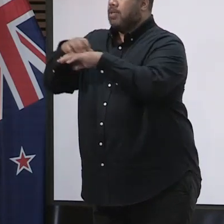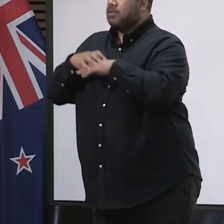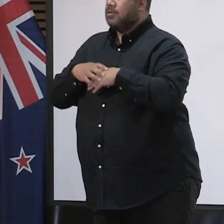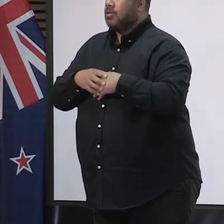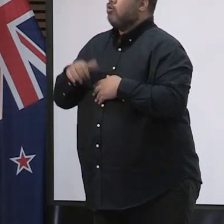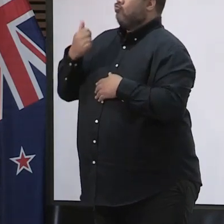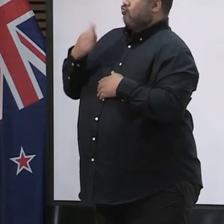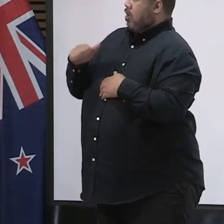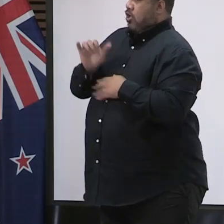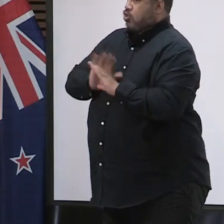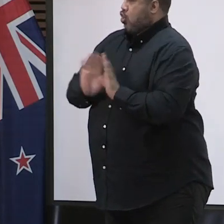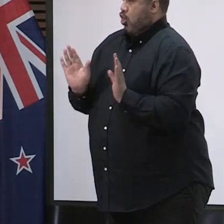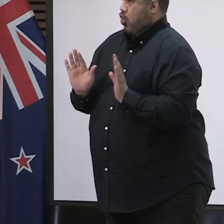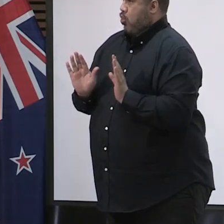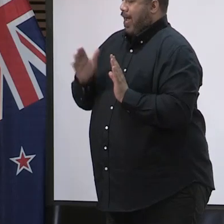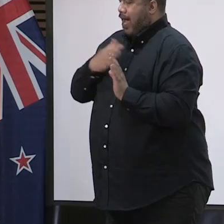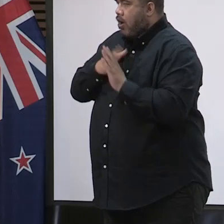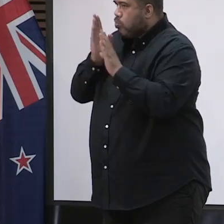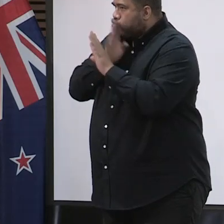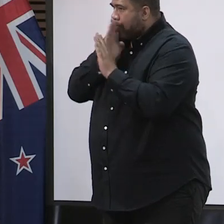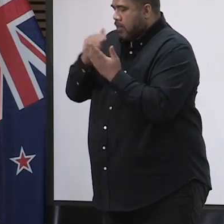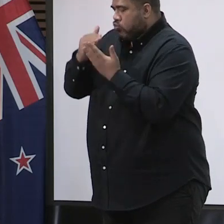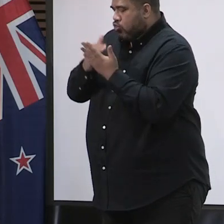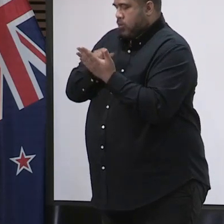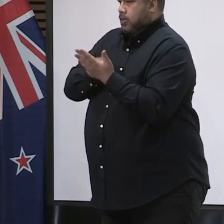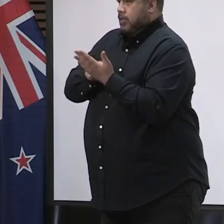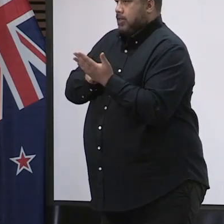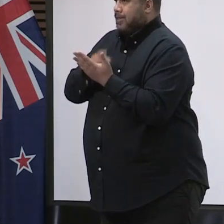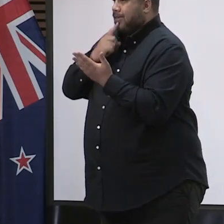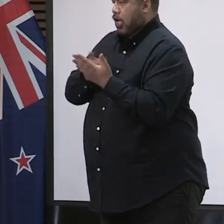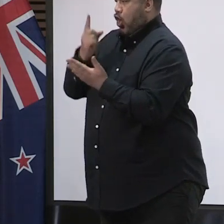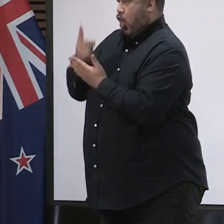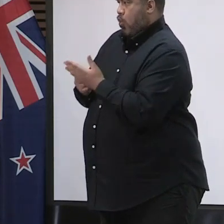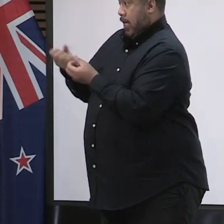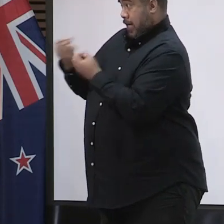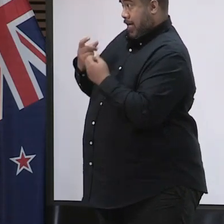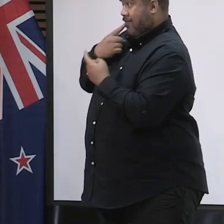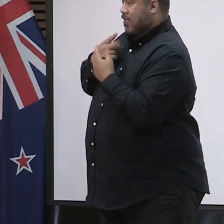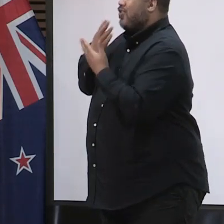by government? I can guarantee that. That's part of the obligations on us, to get it through the